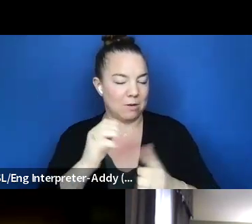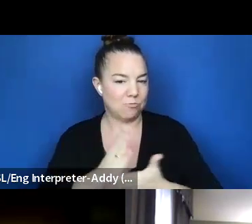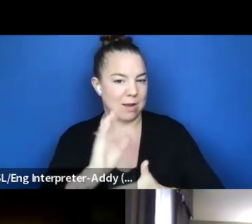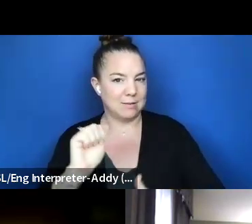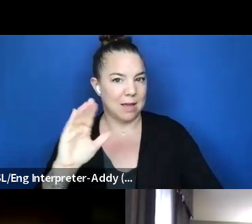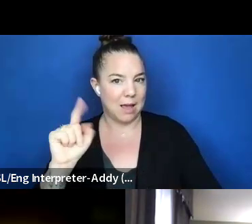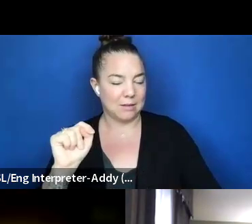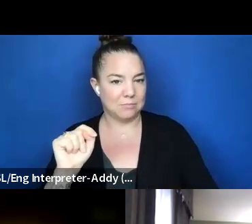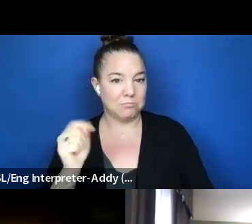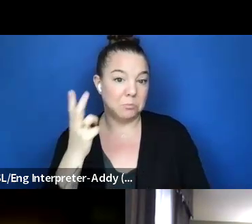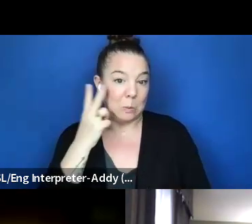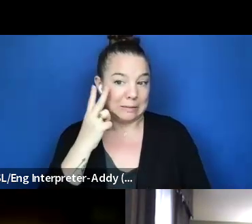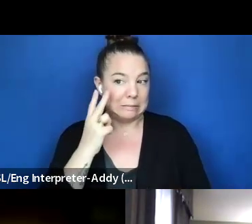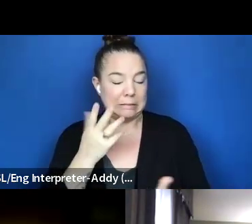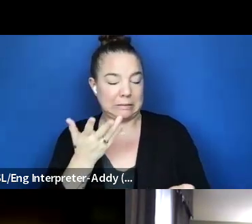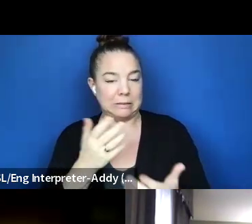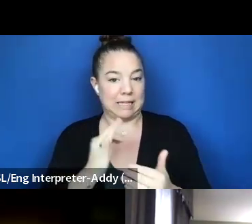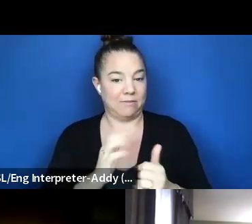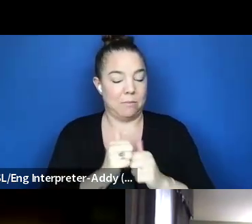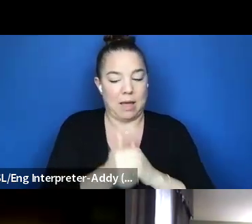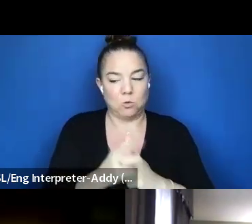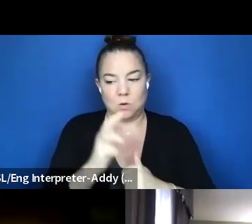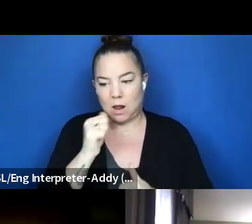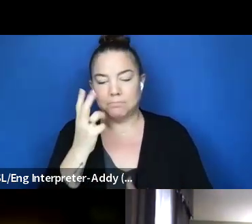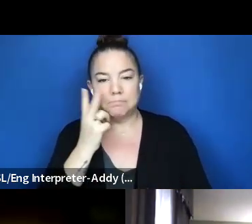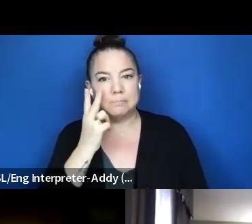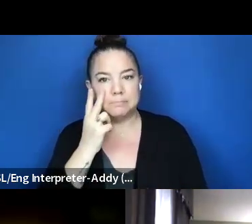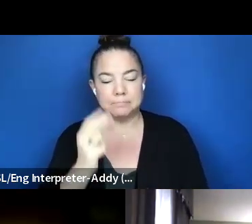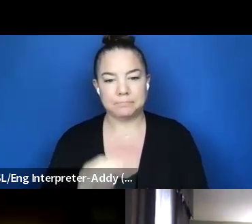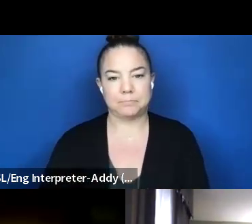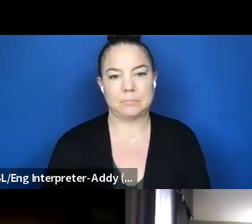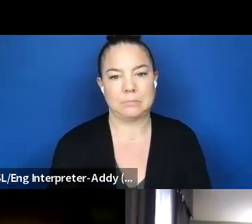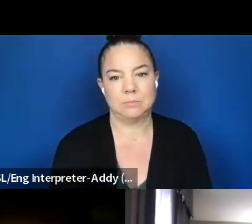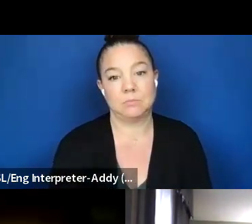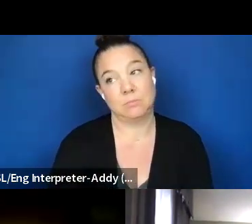Adeleigh Belyeu: we'll see how far it gets. Adeleigh Belyeu: Once it's sent to committee.